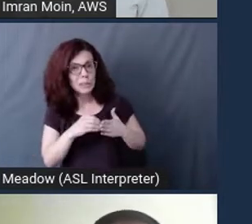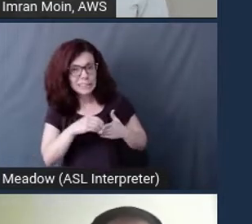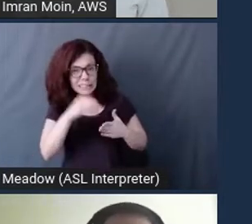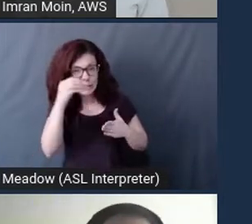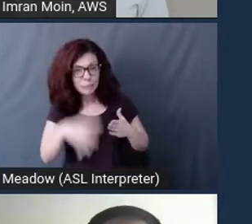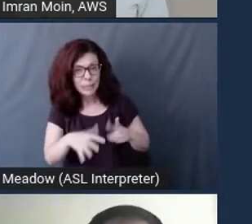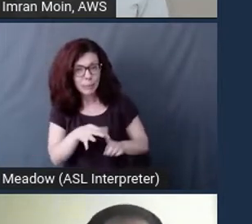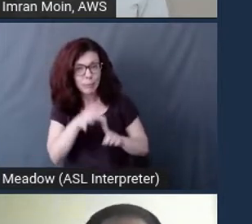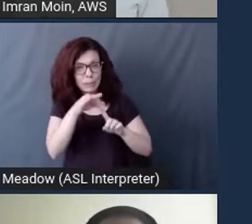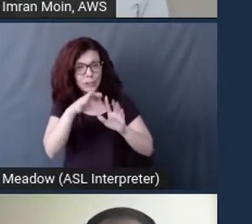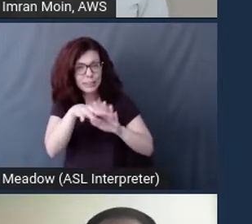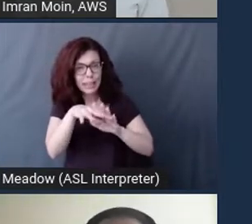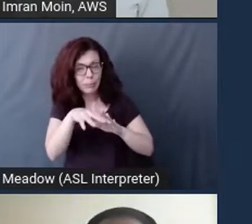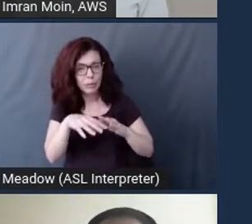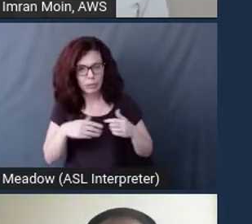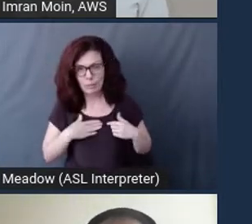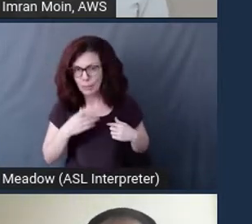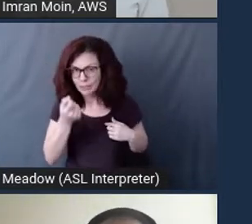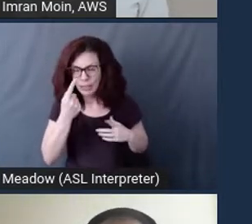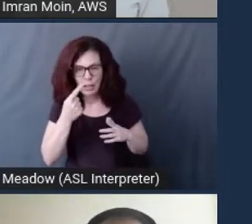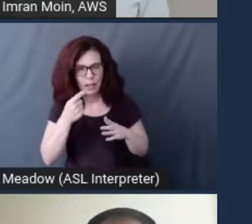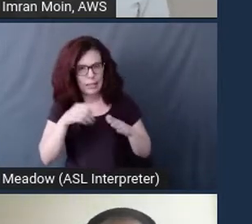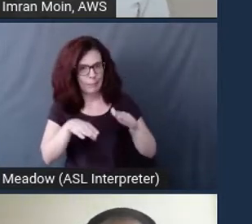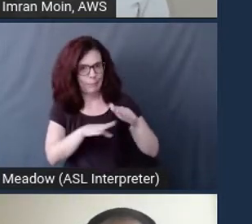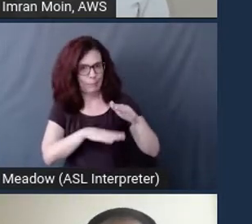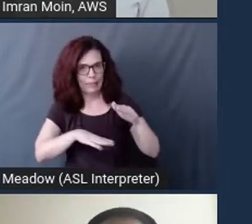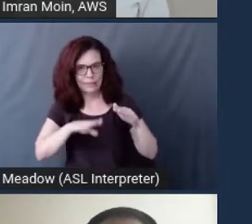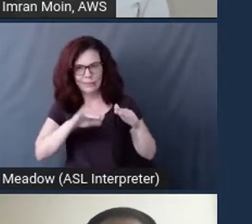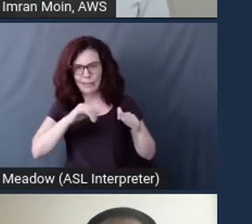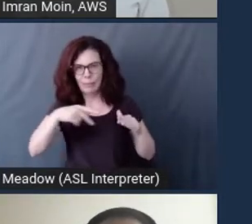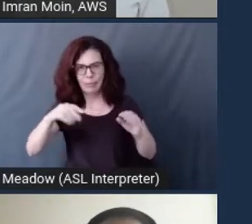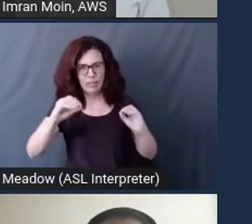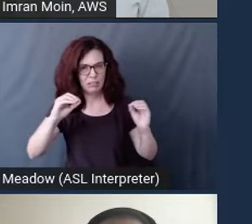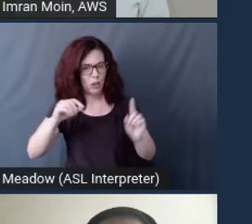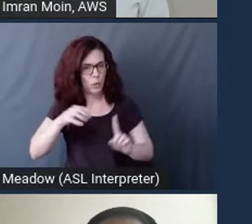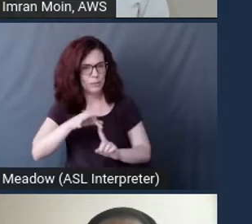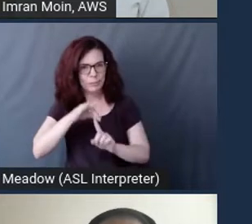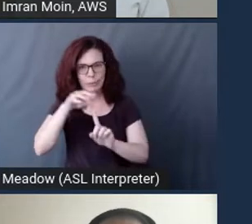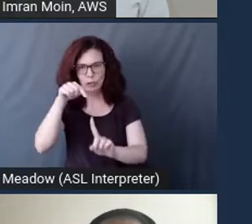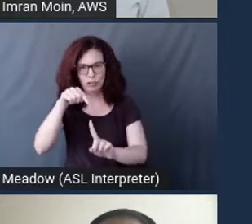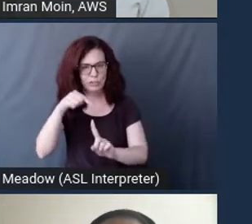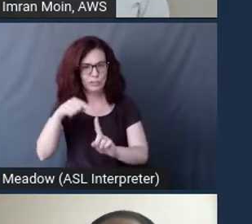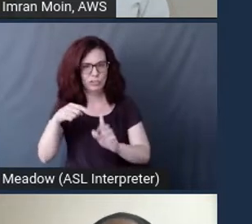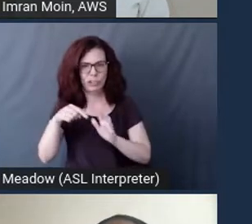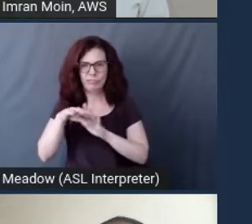My understanding is this just a basic IP camera. Nothing special. It just provides a video feed through IP,